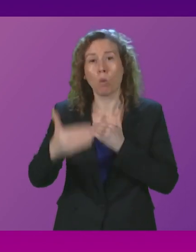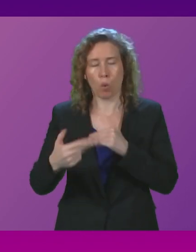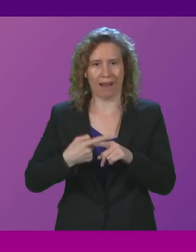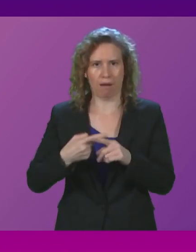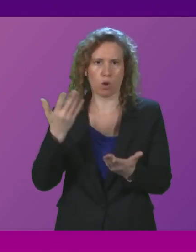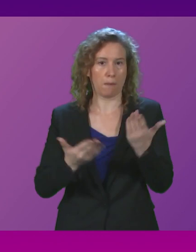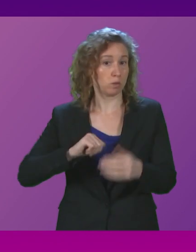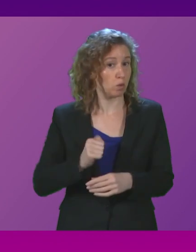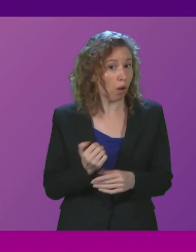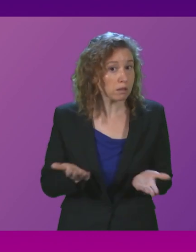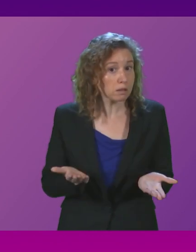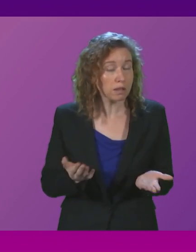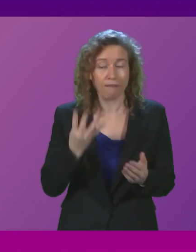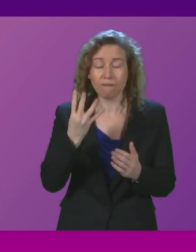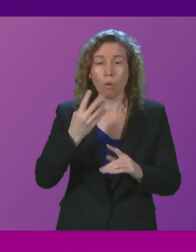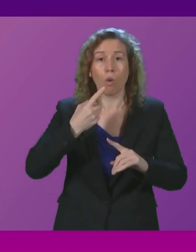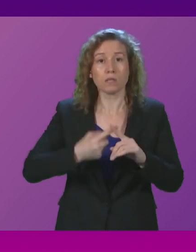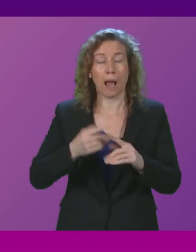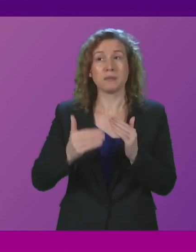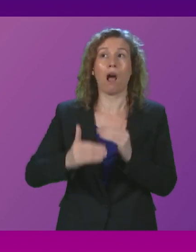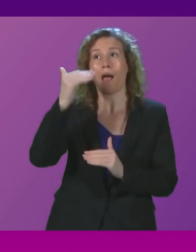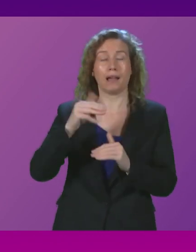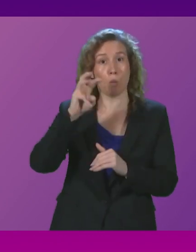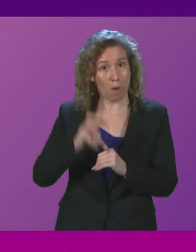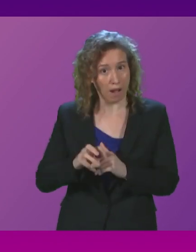in Scotland, and they are four times higher in Wales than they are in Scotland.